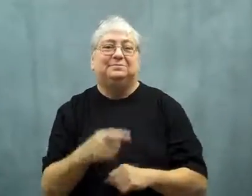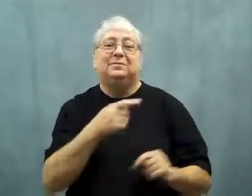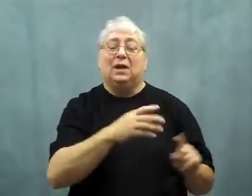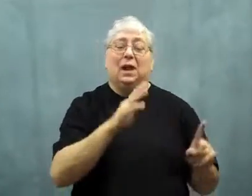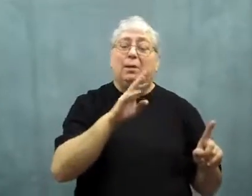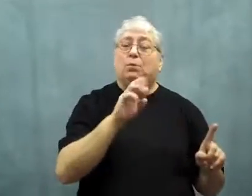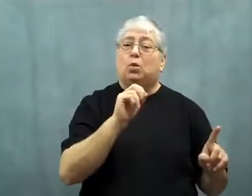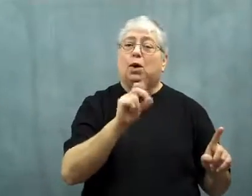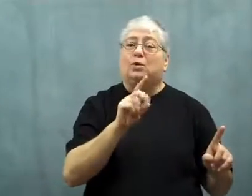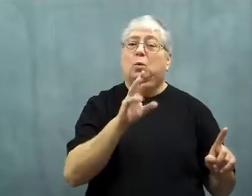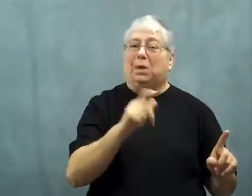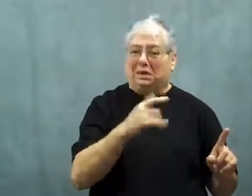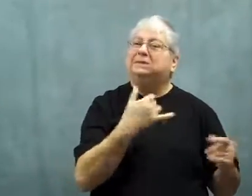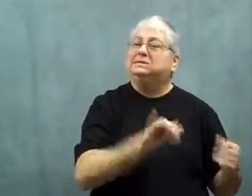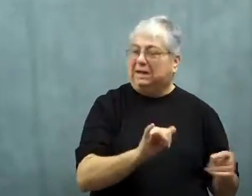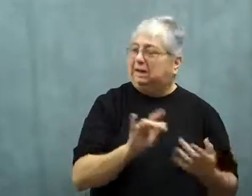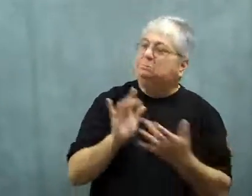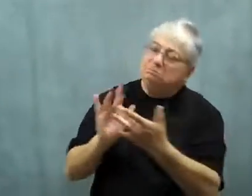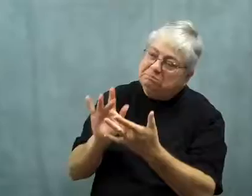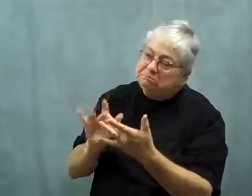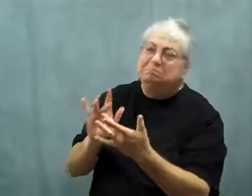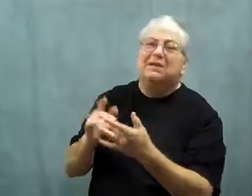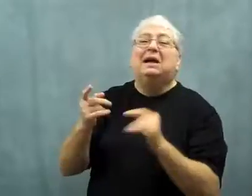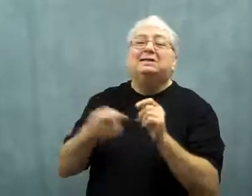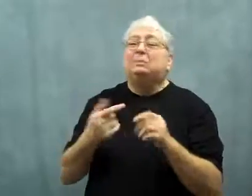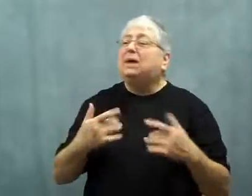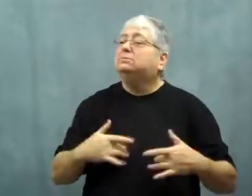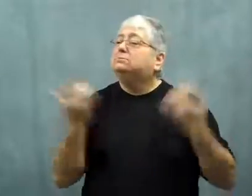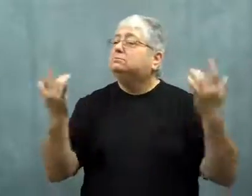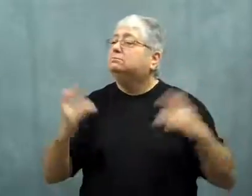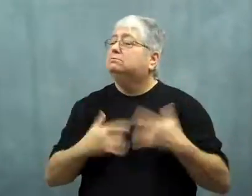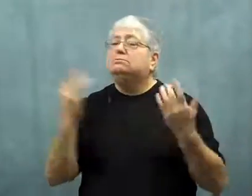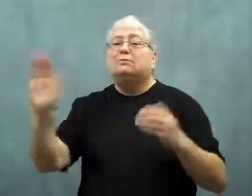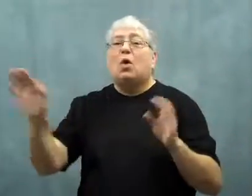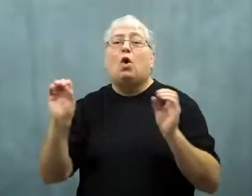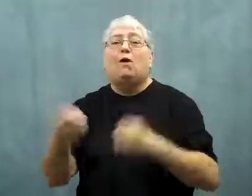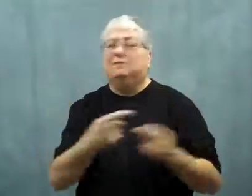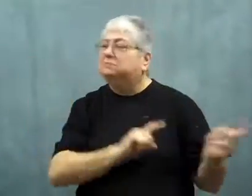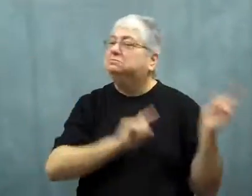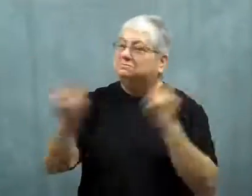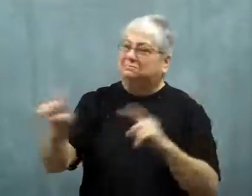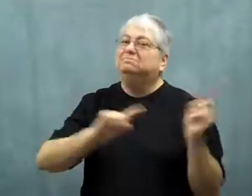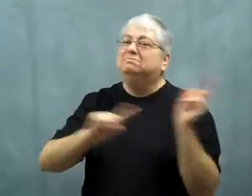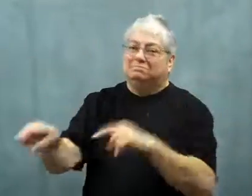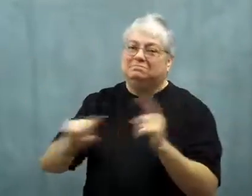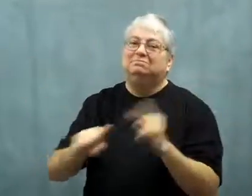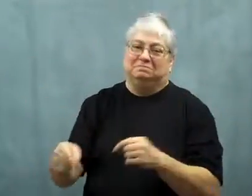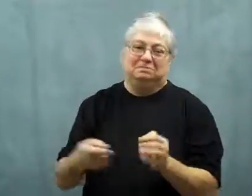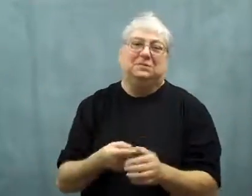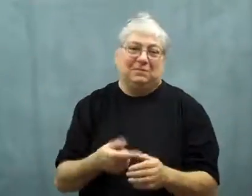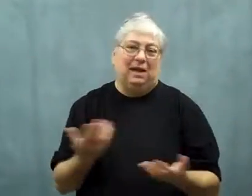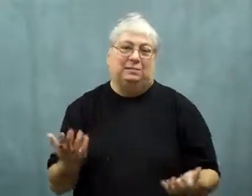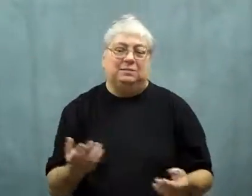Broadwell stayed in touch and was invited to events in his office.